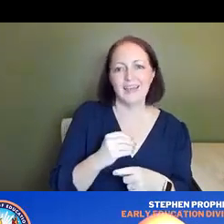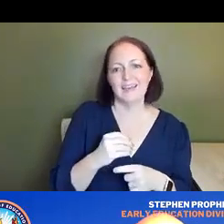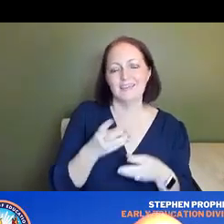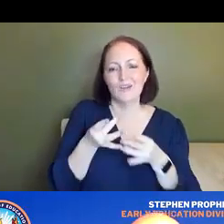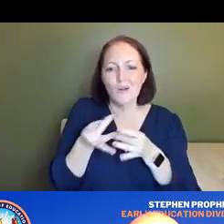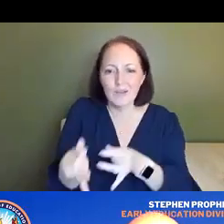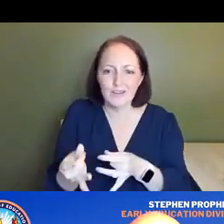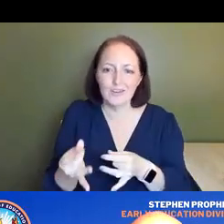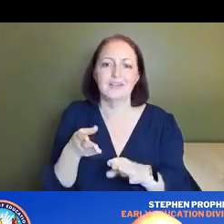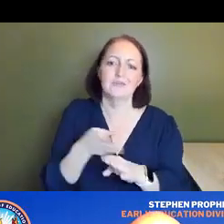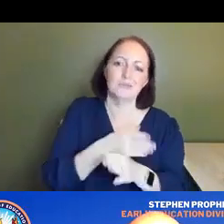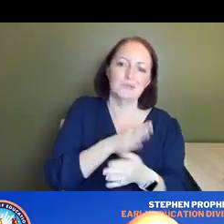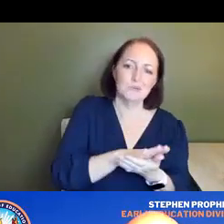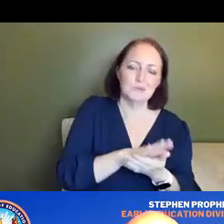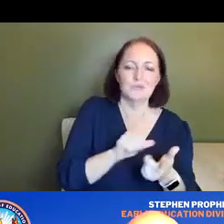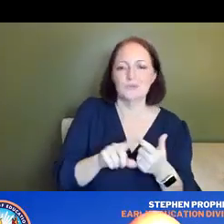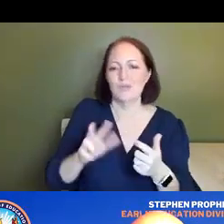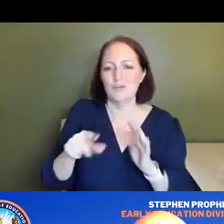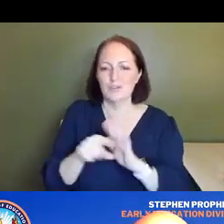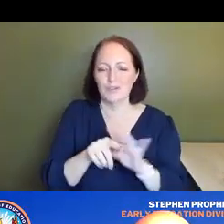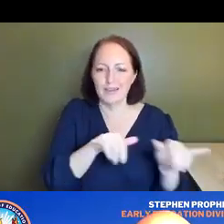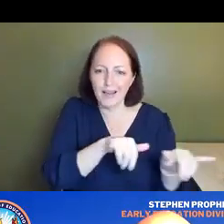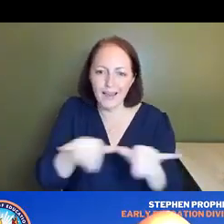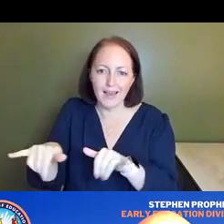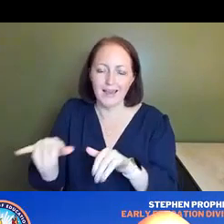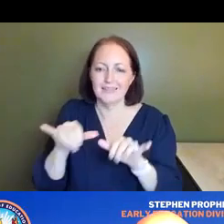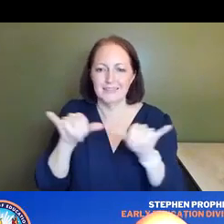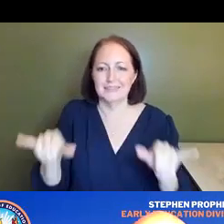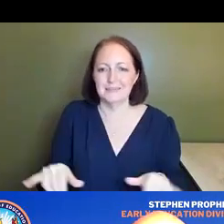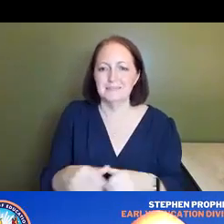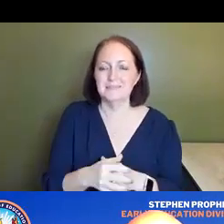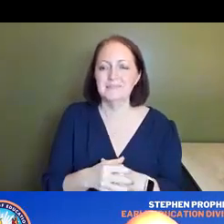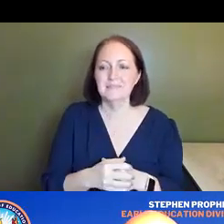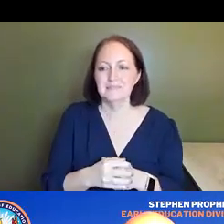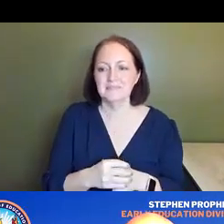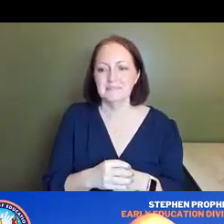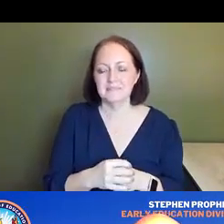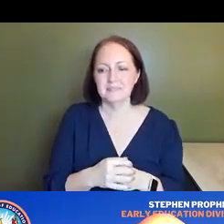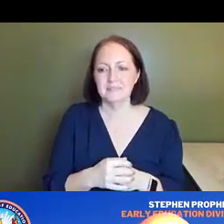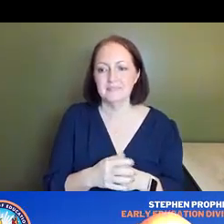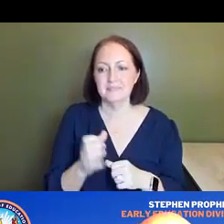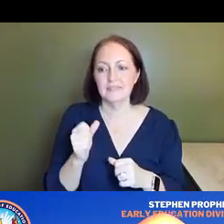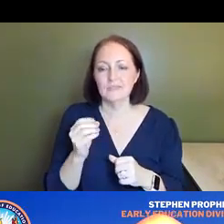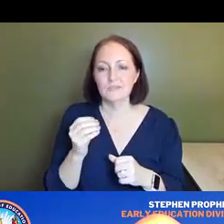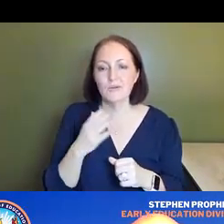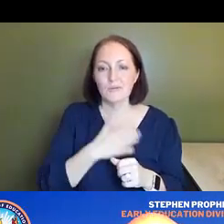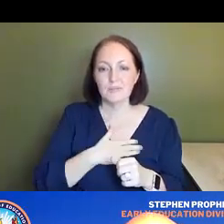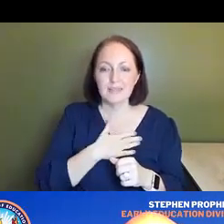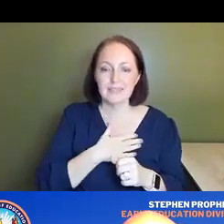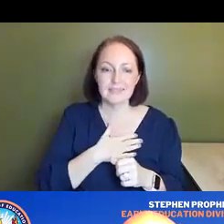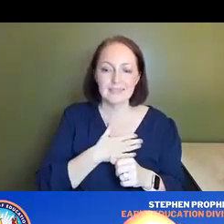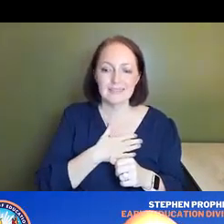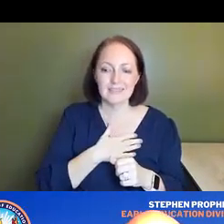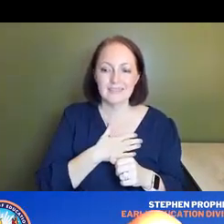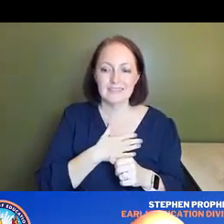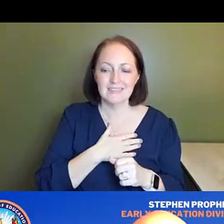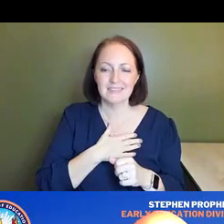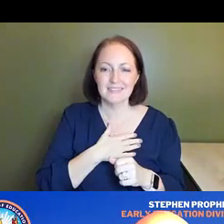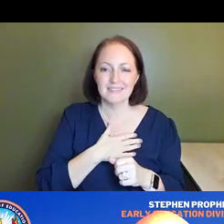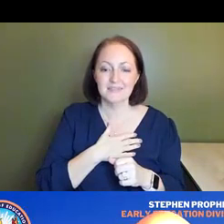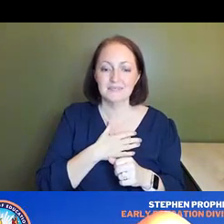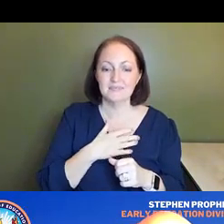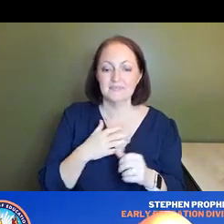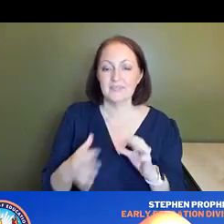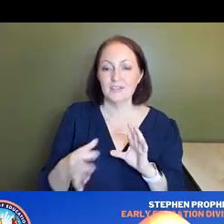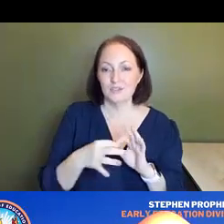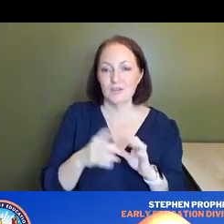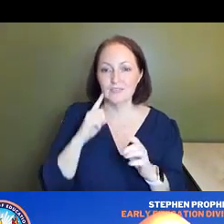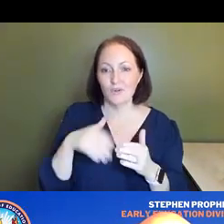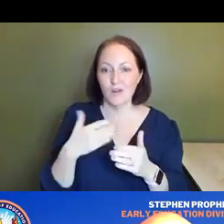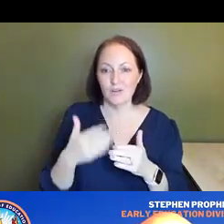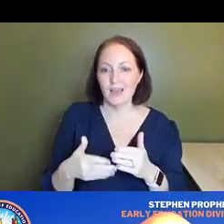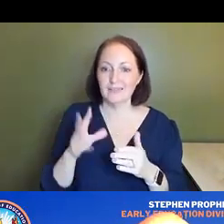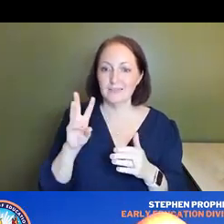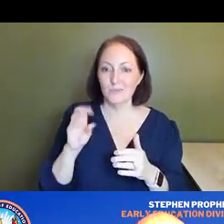Preschool to Three Third grade Aligned System. So please join us for our next webinar we’ve